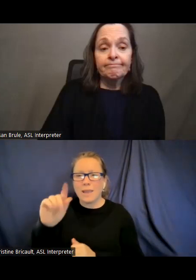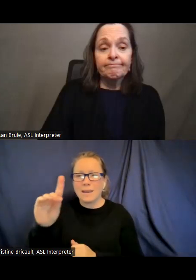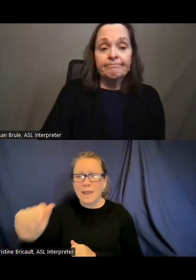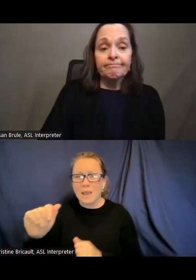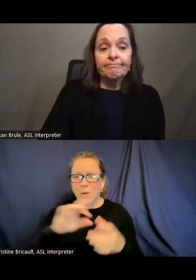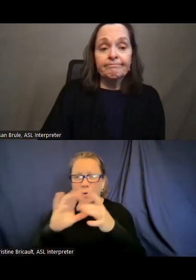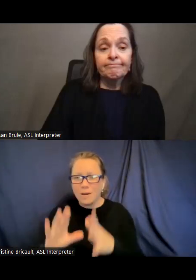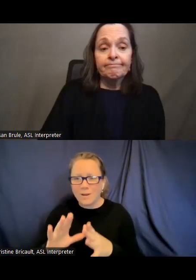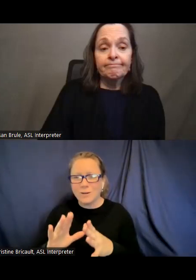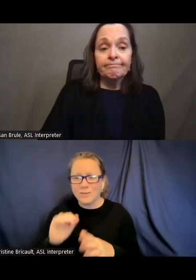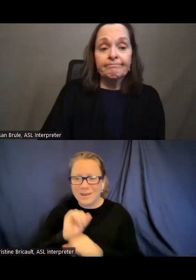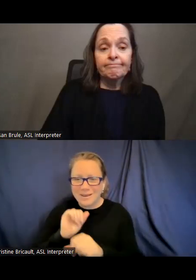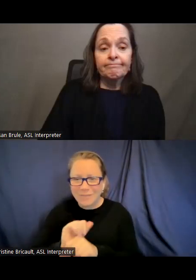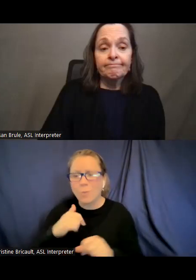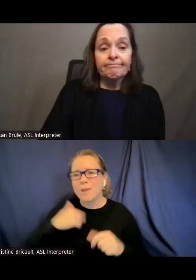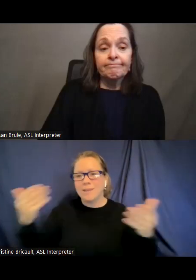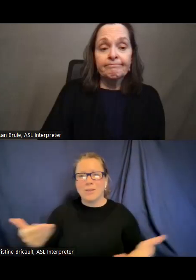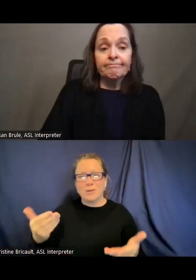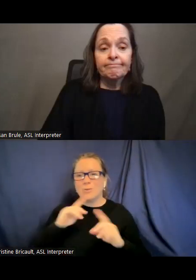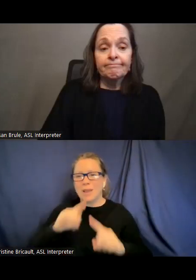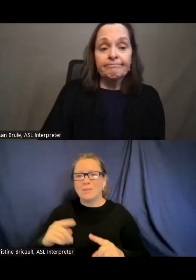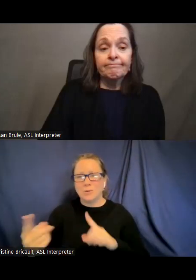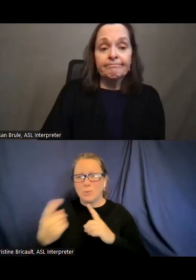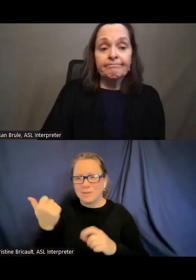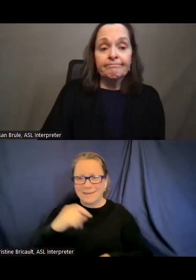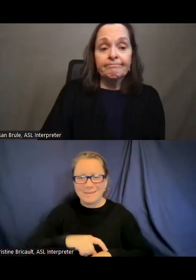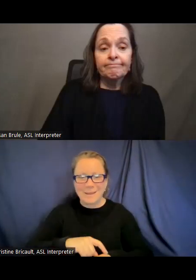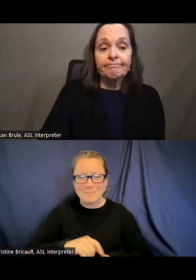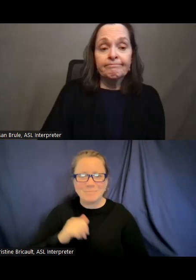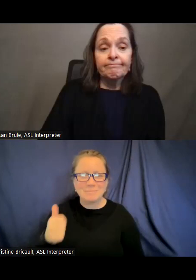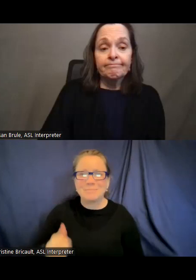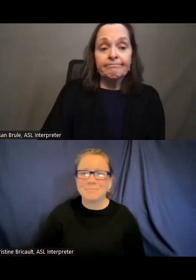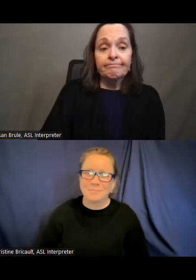We are always here to answer your questions. Thanks, everybody.